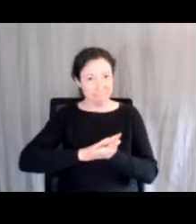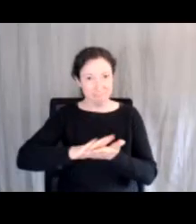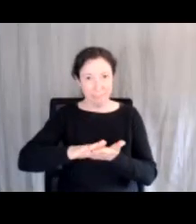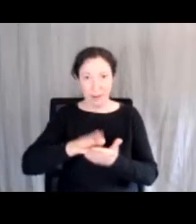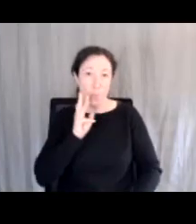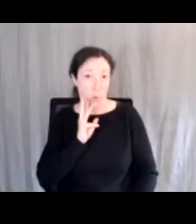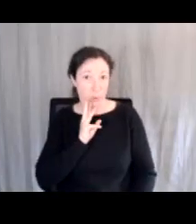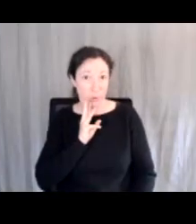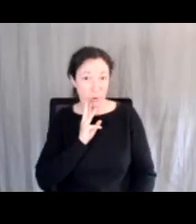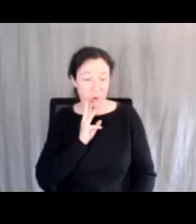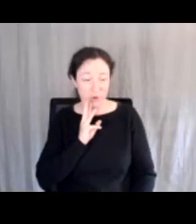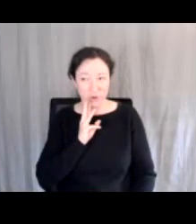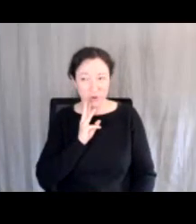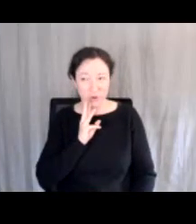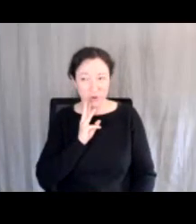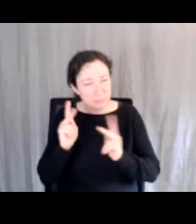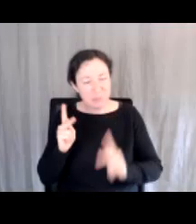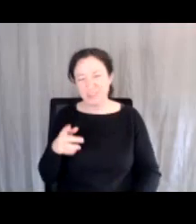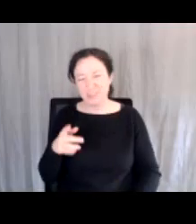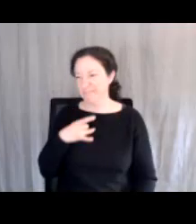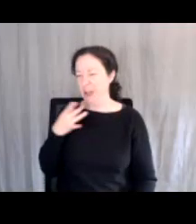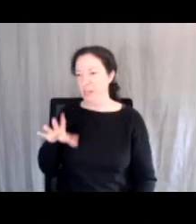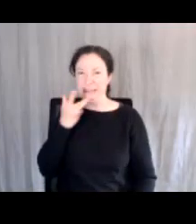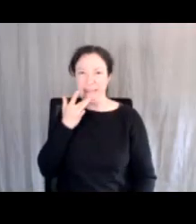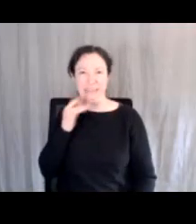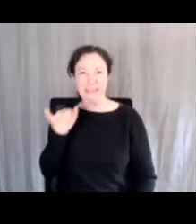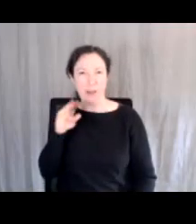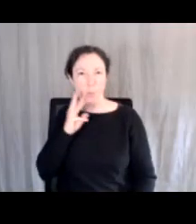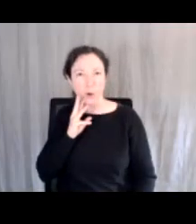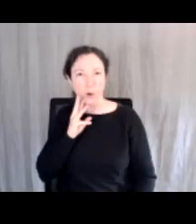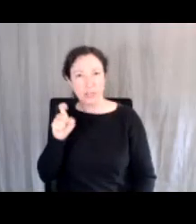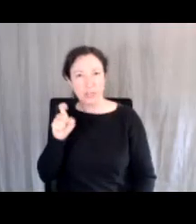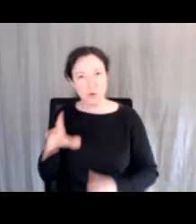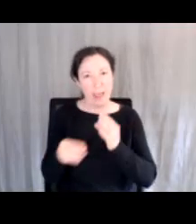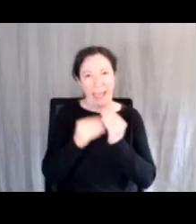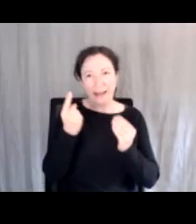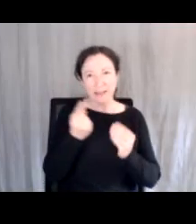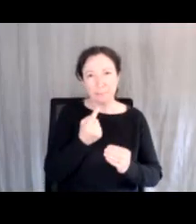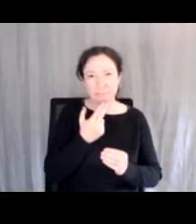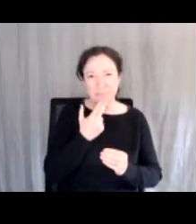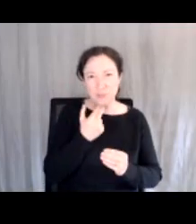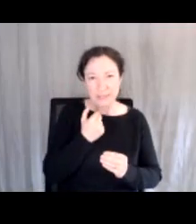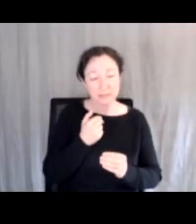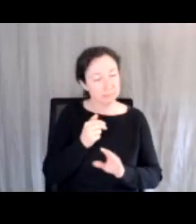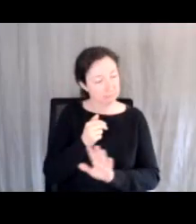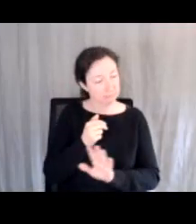They, they're got that like highly sweet taste bud. Avoid all artificial sweeteners and energy drinks.